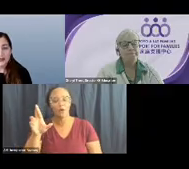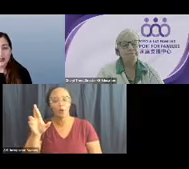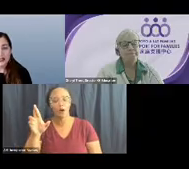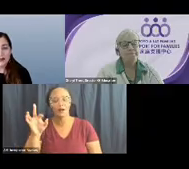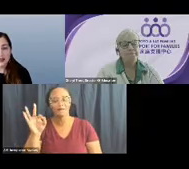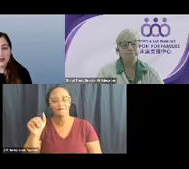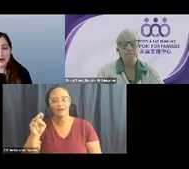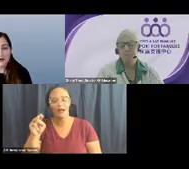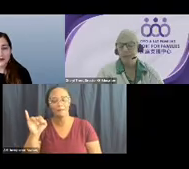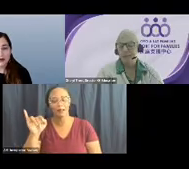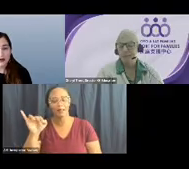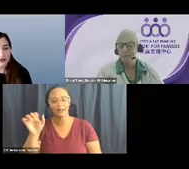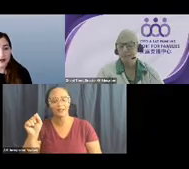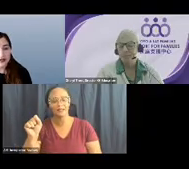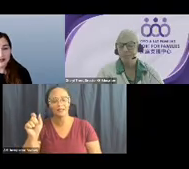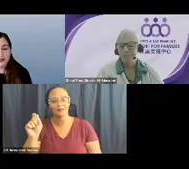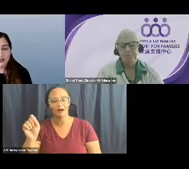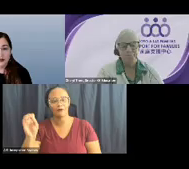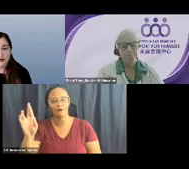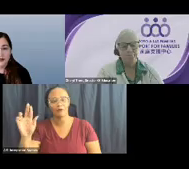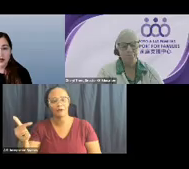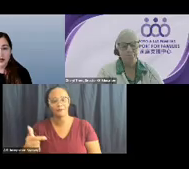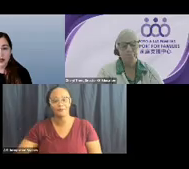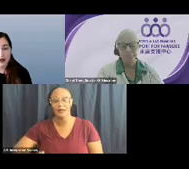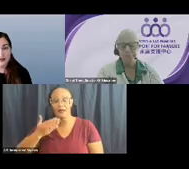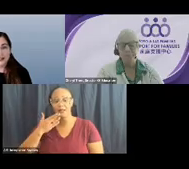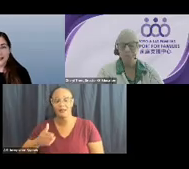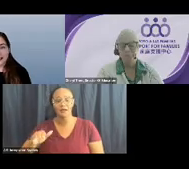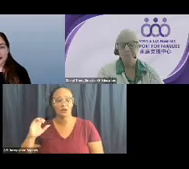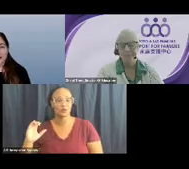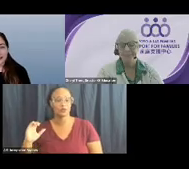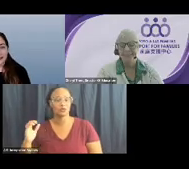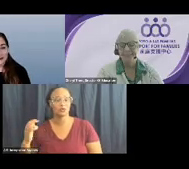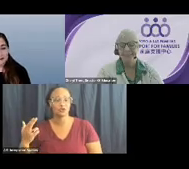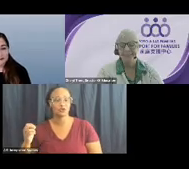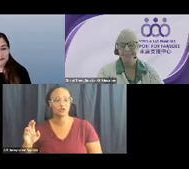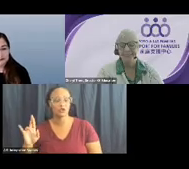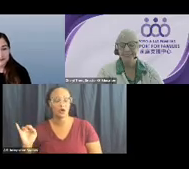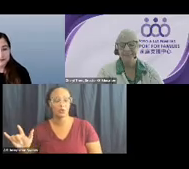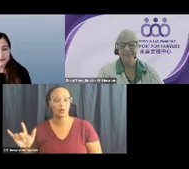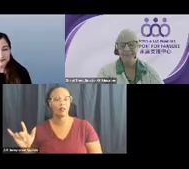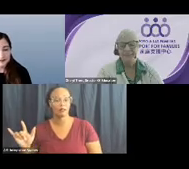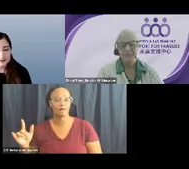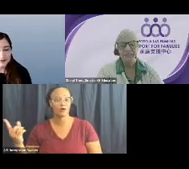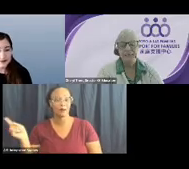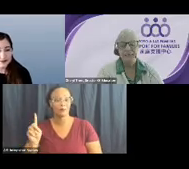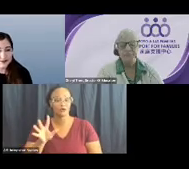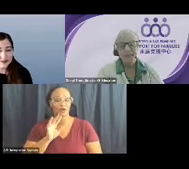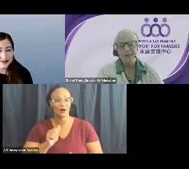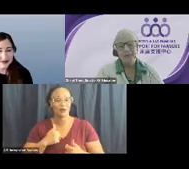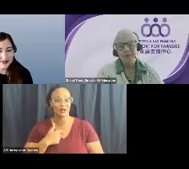So, thank you again uh for joining us, Cheryl, to talk about these indicator sheets. It's nice to